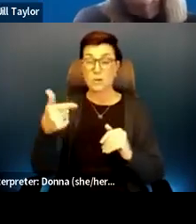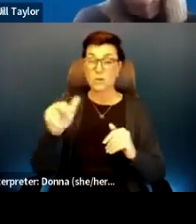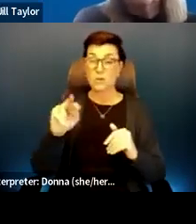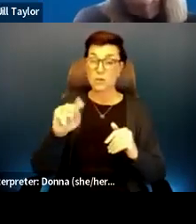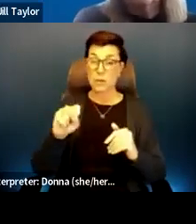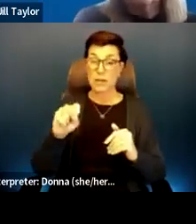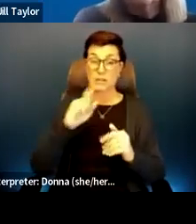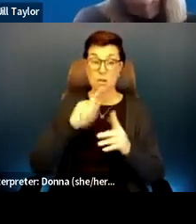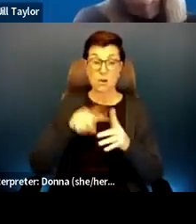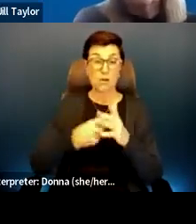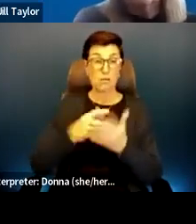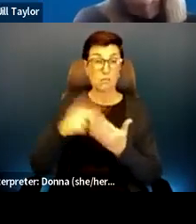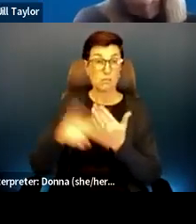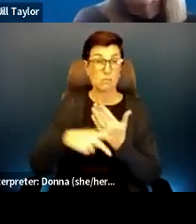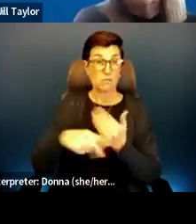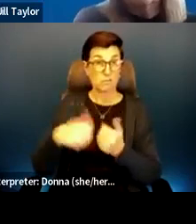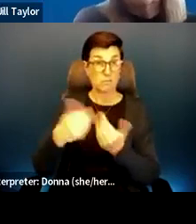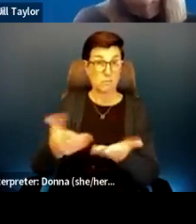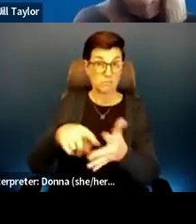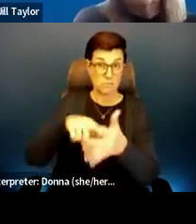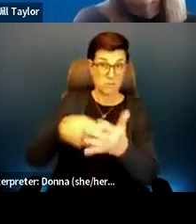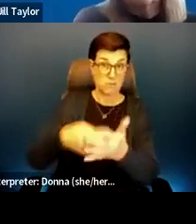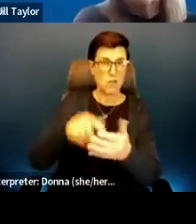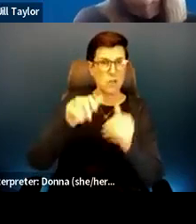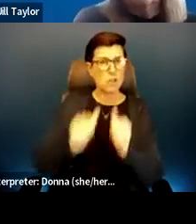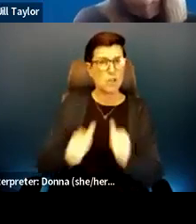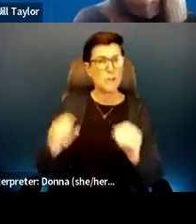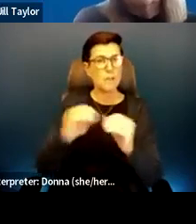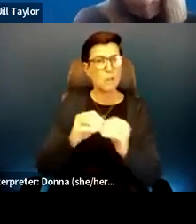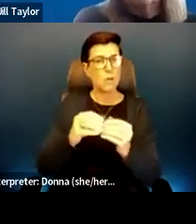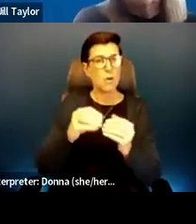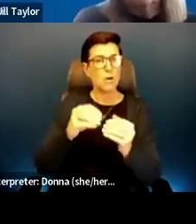that could be streamlined, that could make it less burdensome